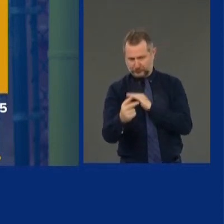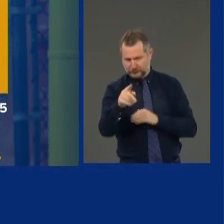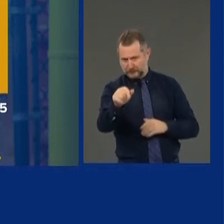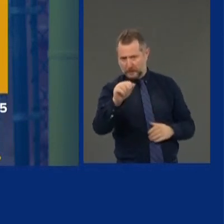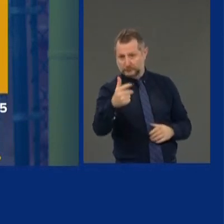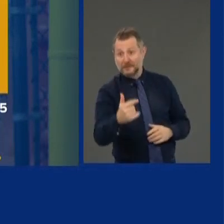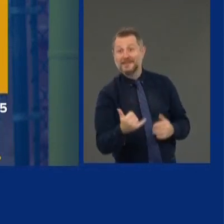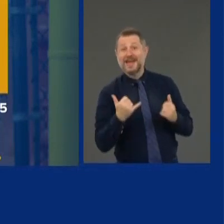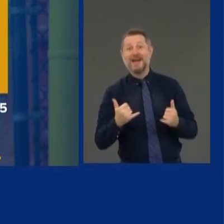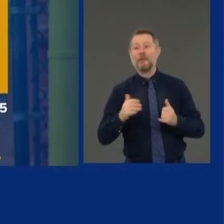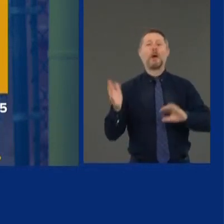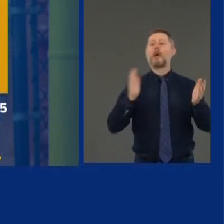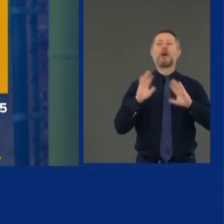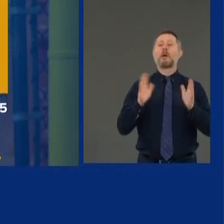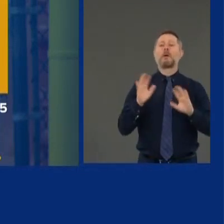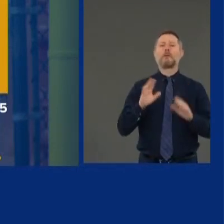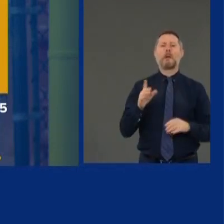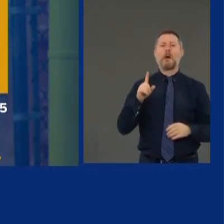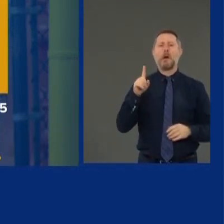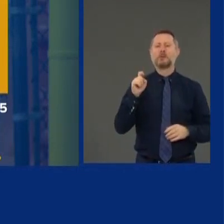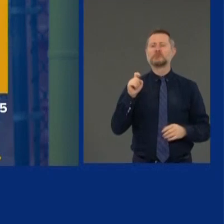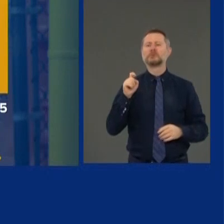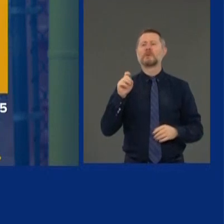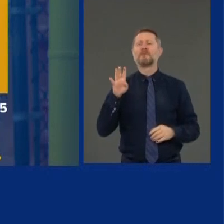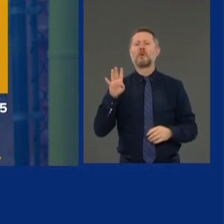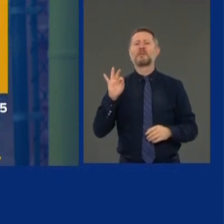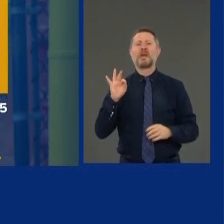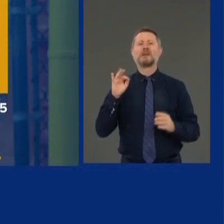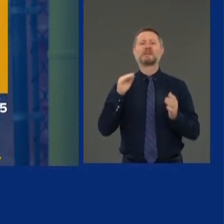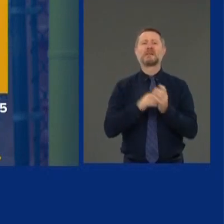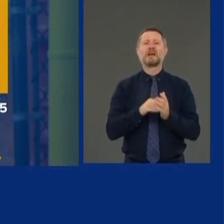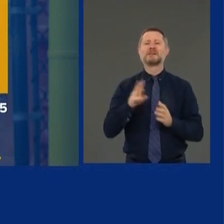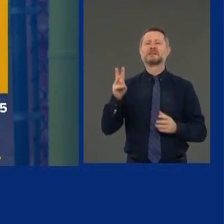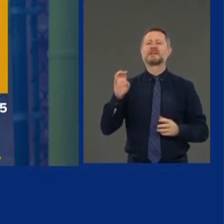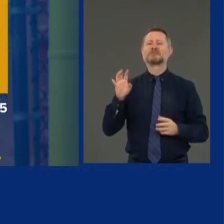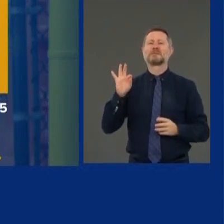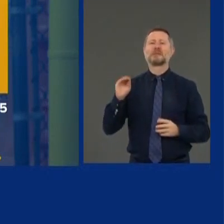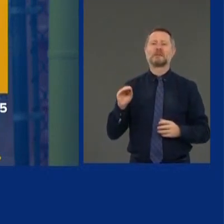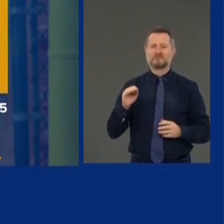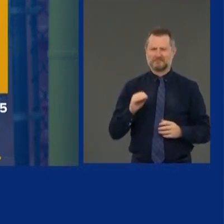DEATHS.